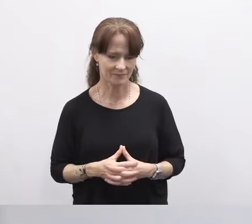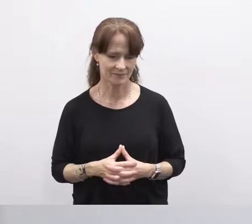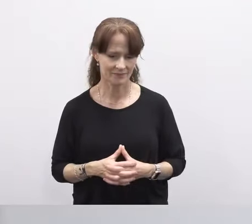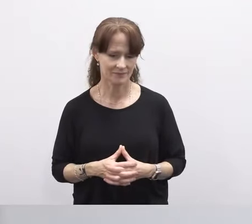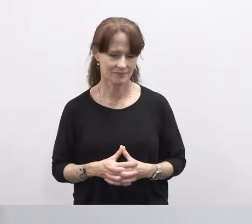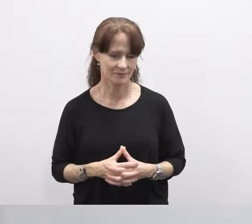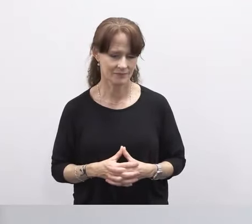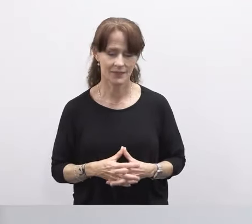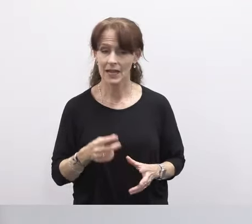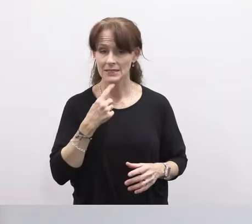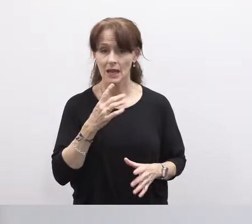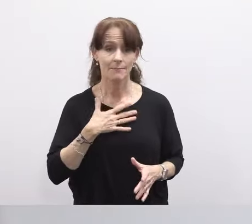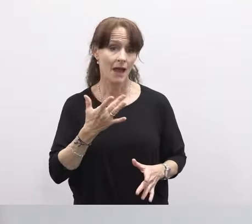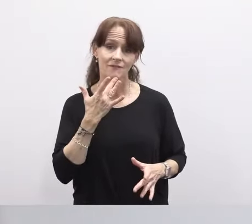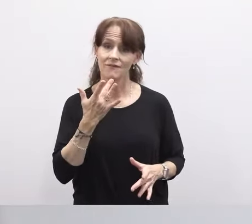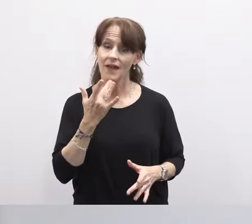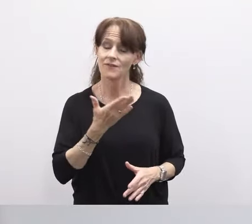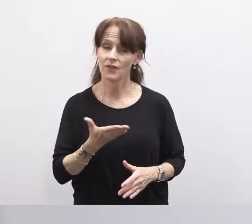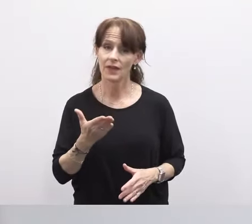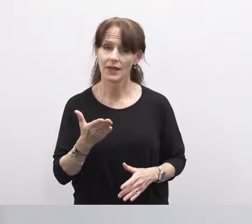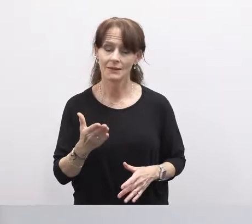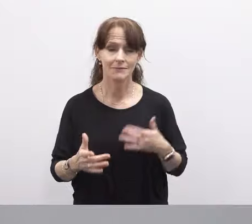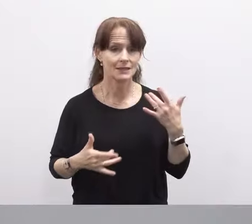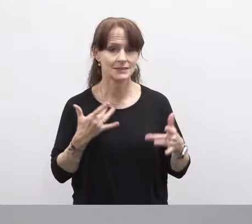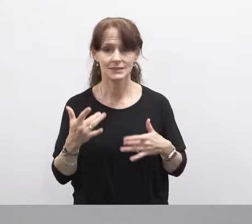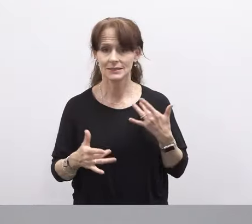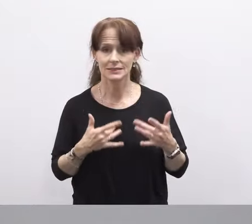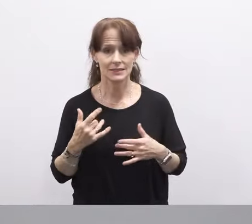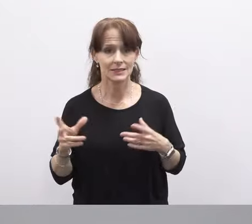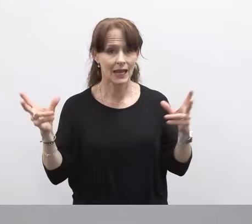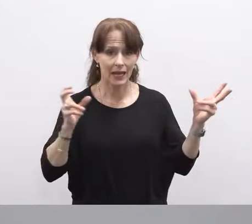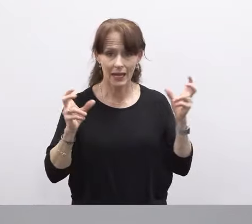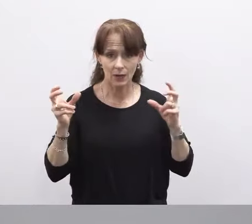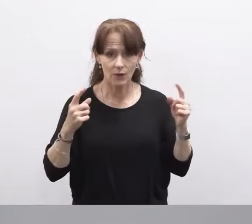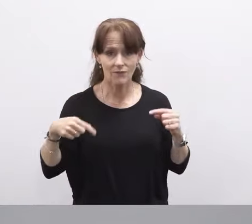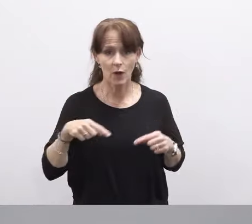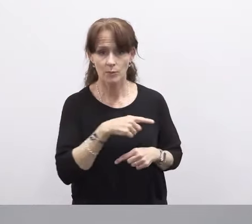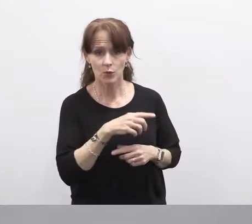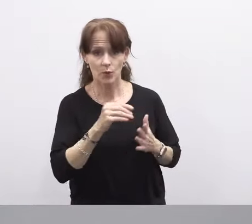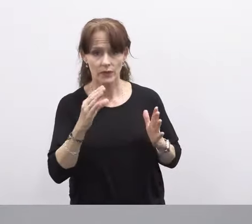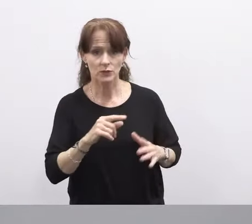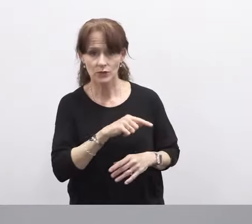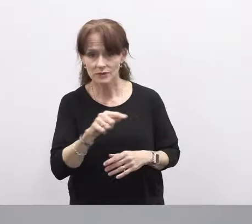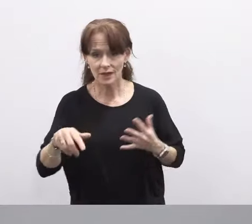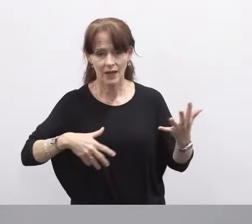I mentioned that my favorite thing, the highlight from you was hearing from you and the students and interacting with you.